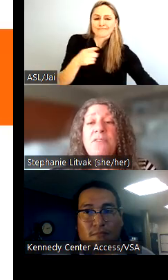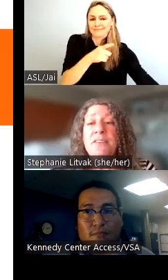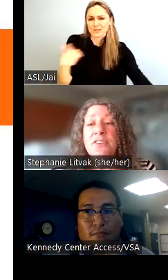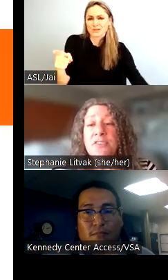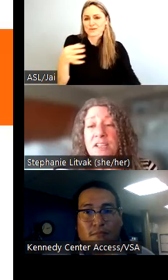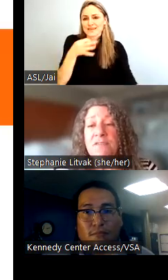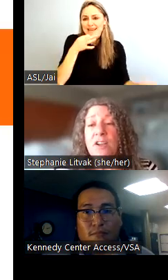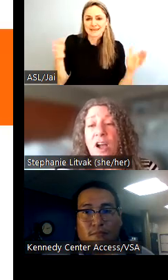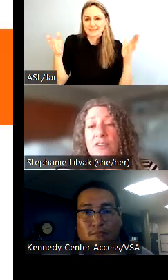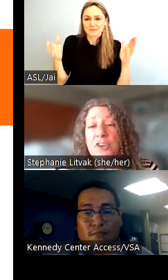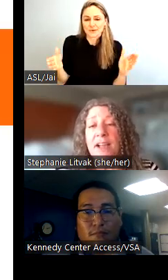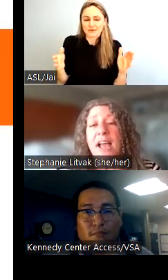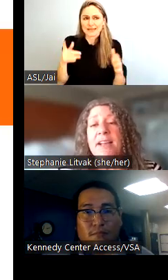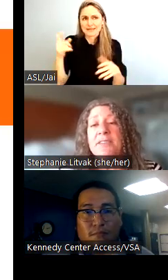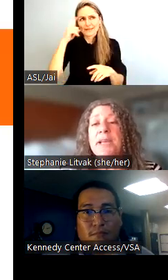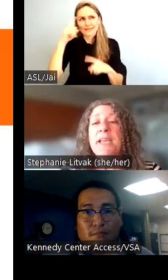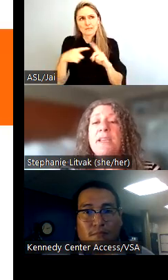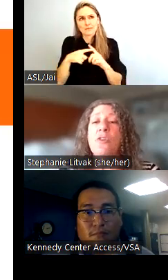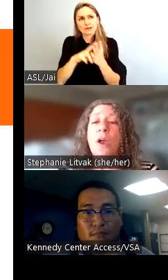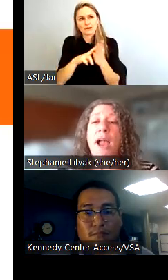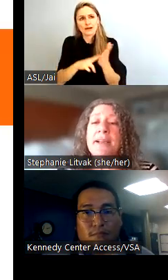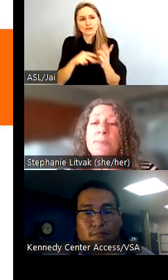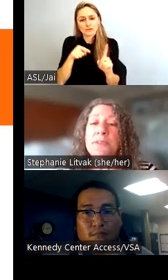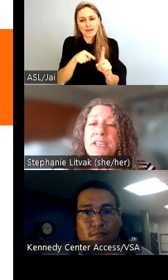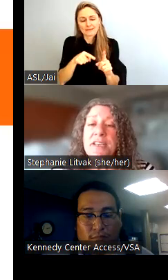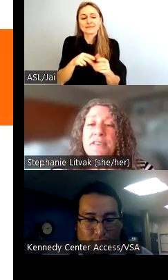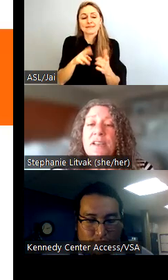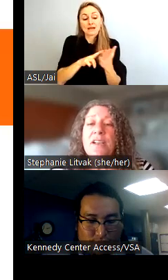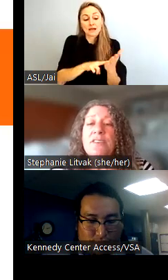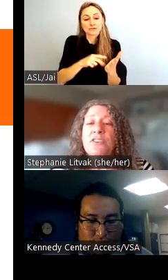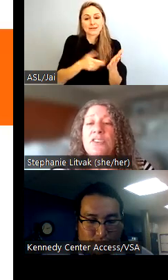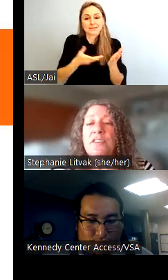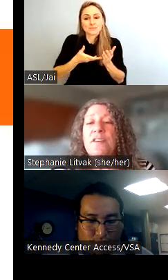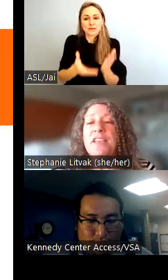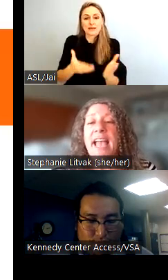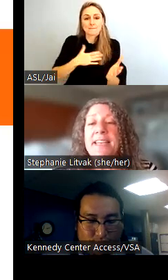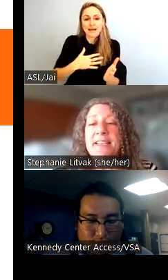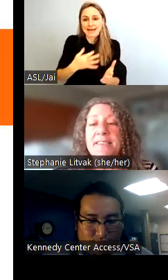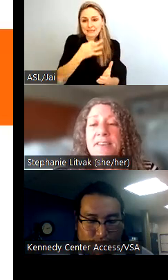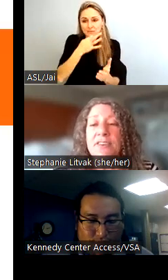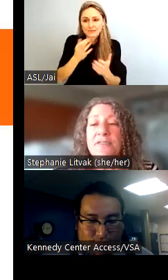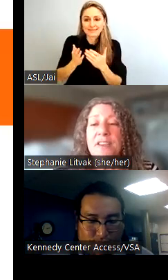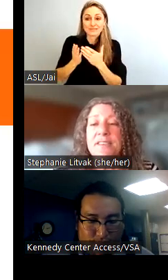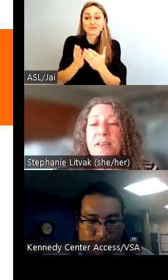You need to think of the contract as bringing your expertise to deliver the Kennedy Center's